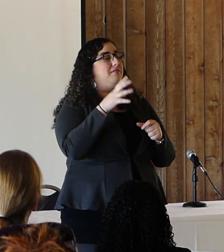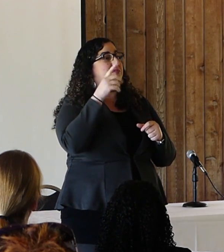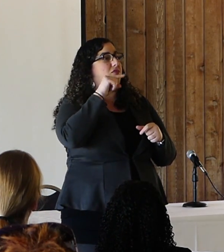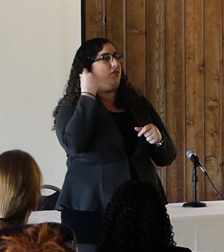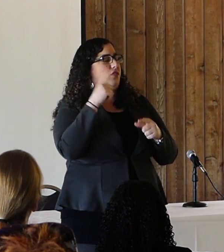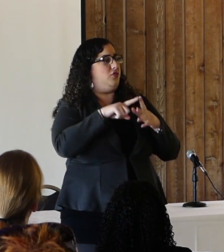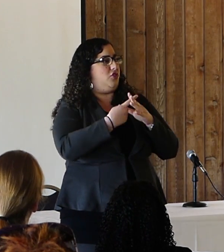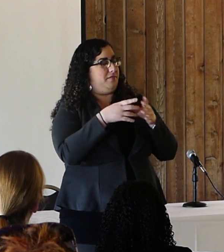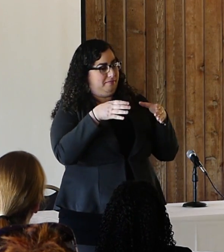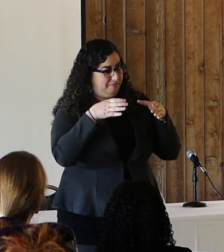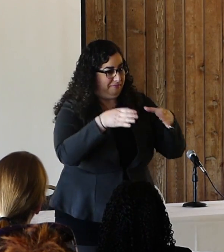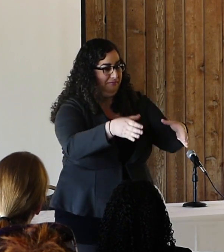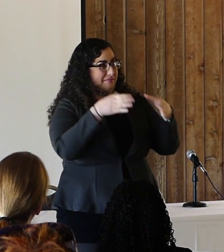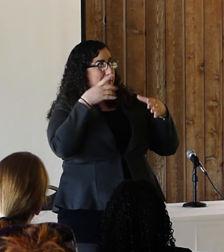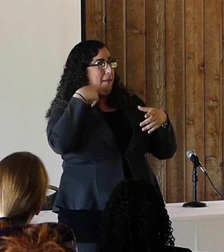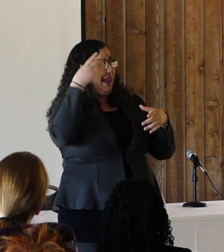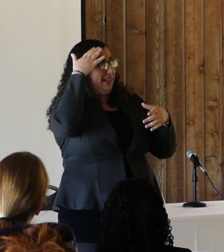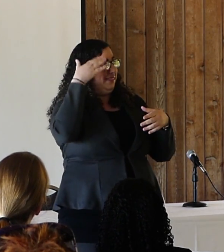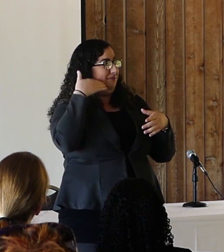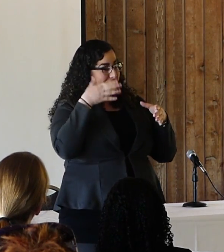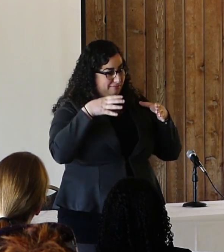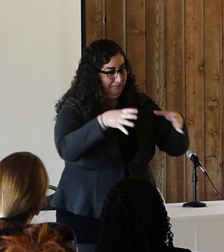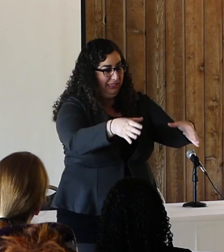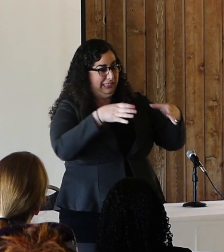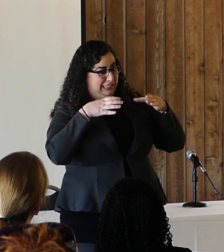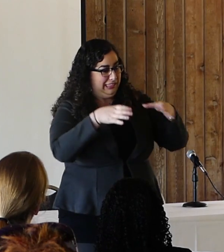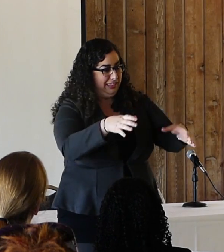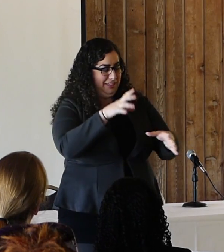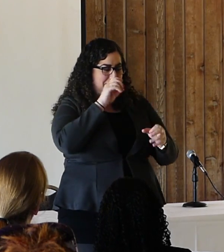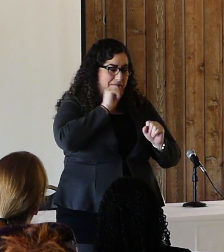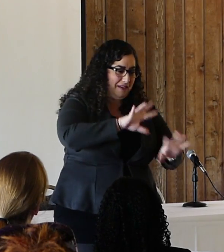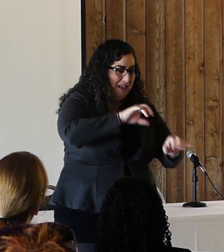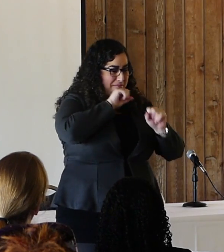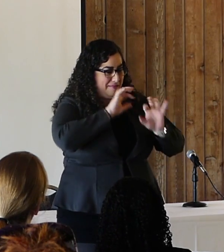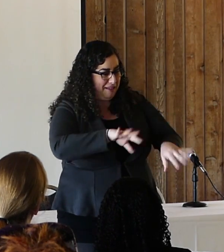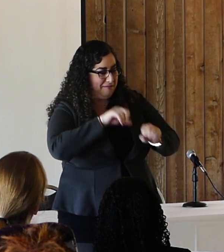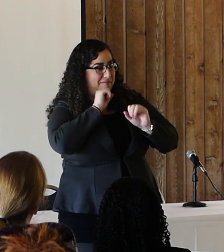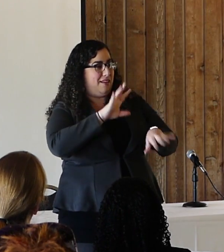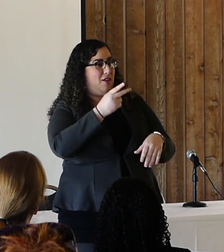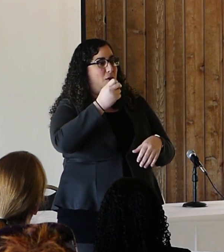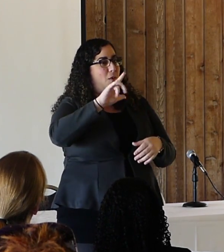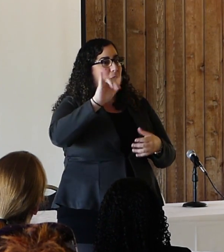what I was doing there with the priest. And the priest started to shake me.